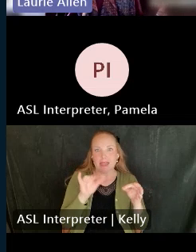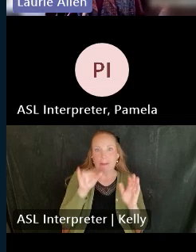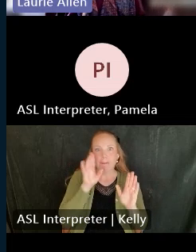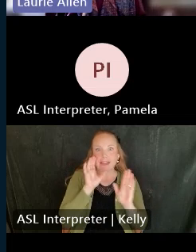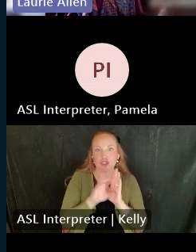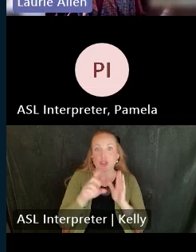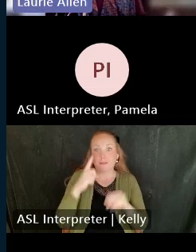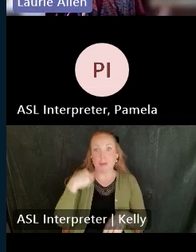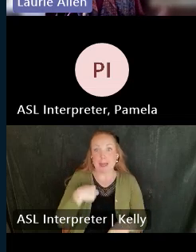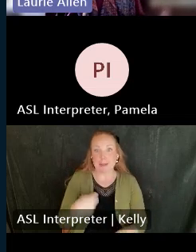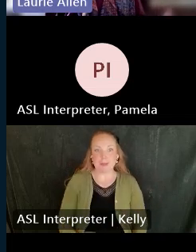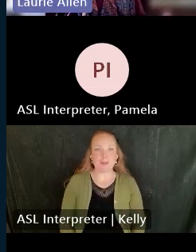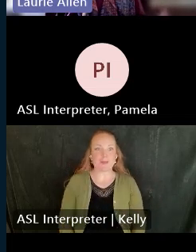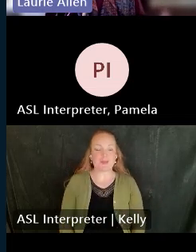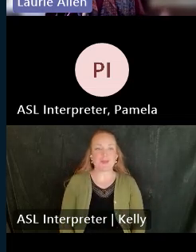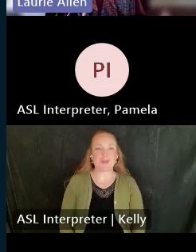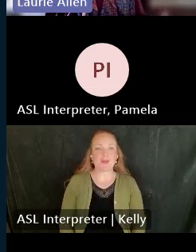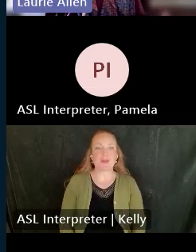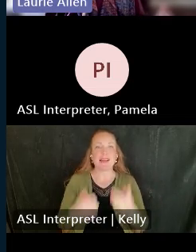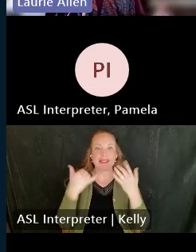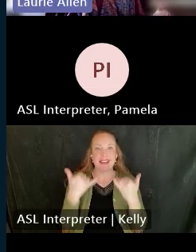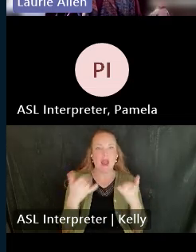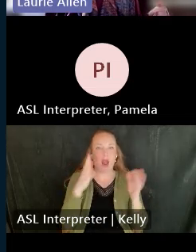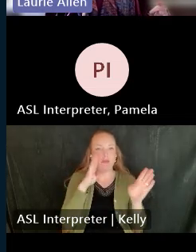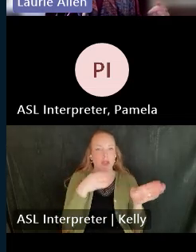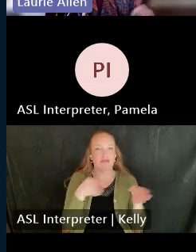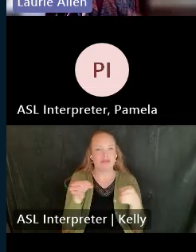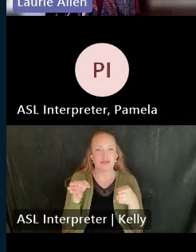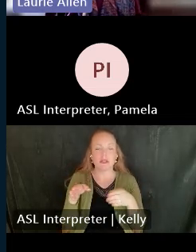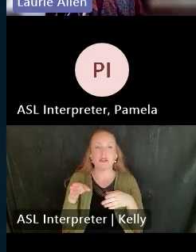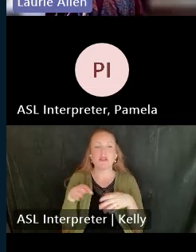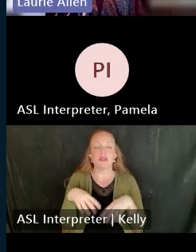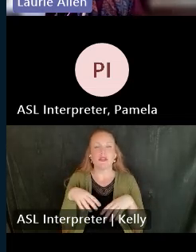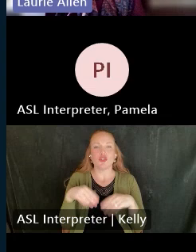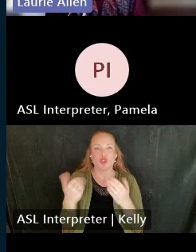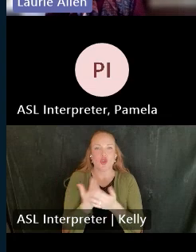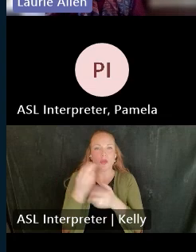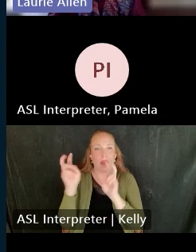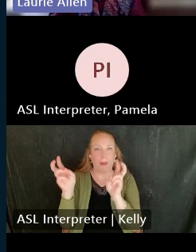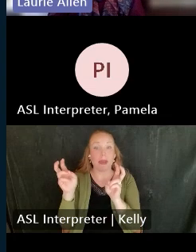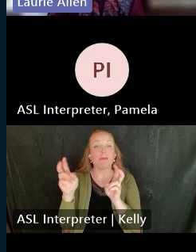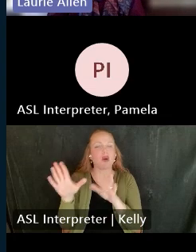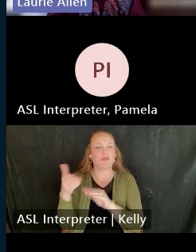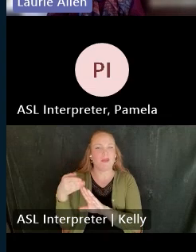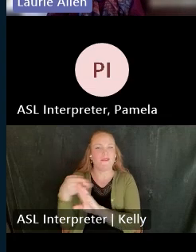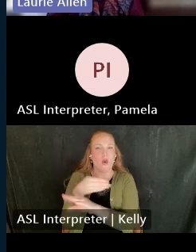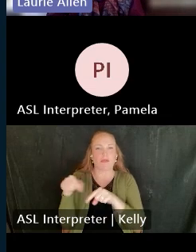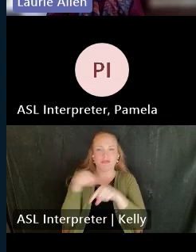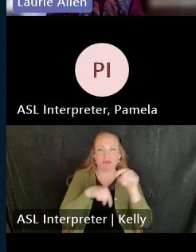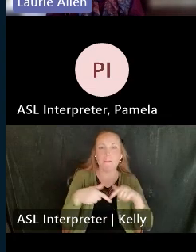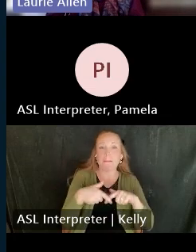So I'm going to shift gears, but before I do, I'm going to pause and ask if there are any questions or comments.